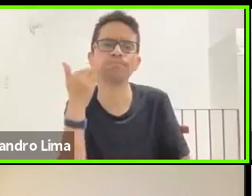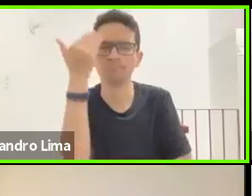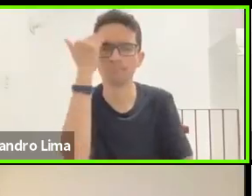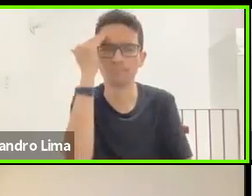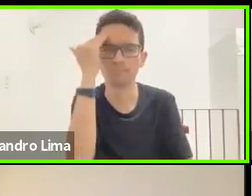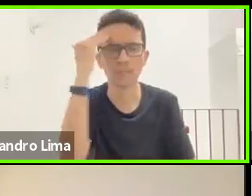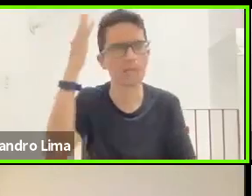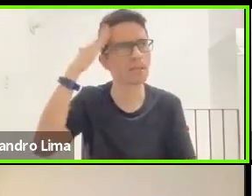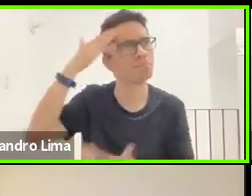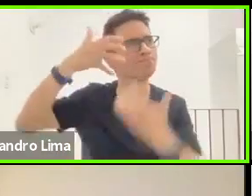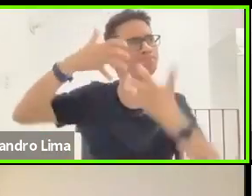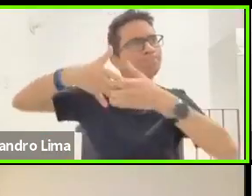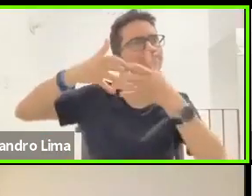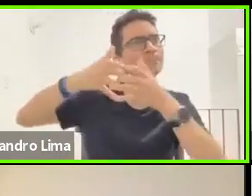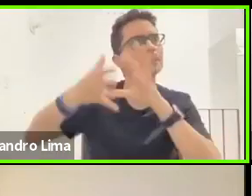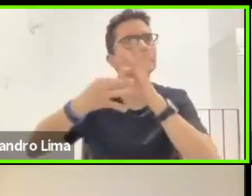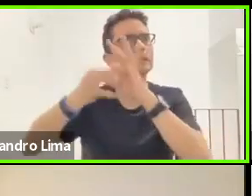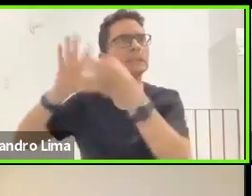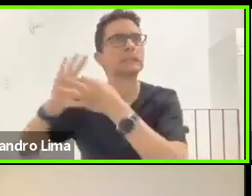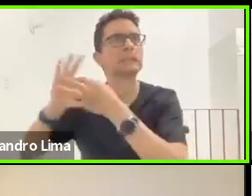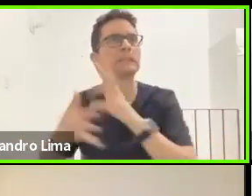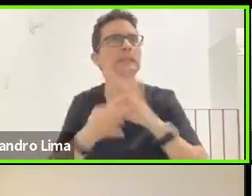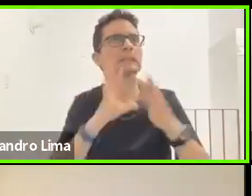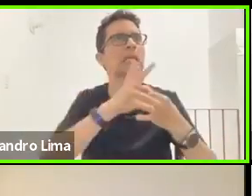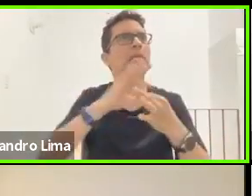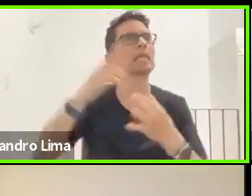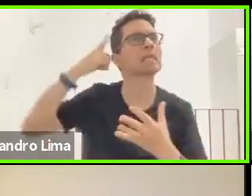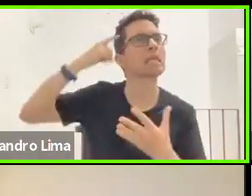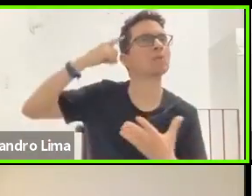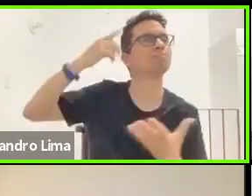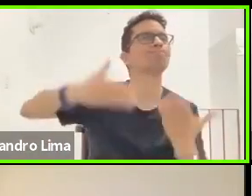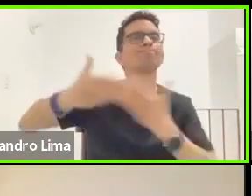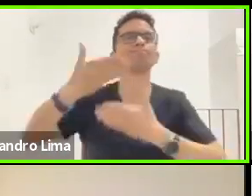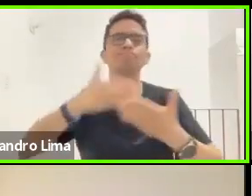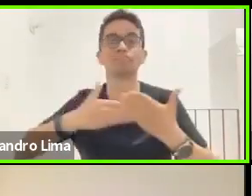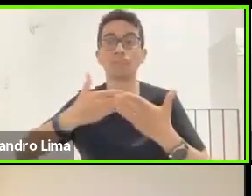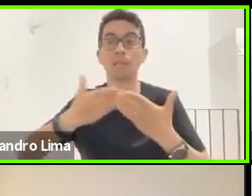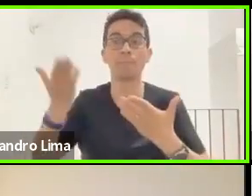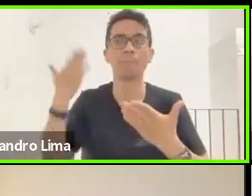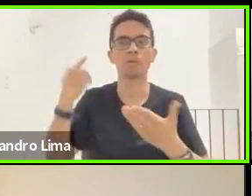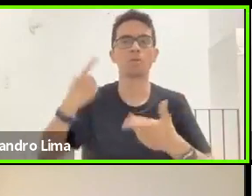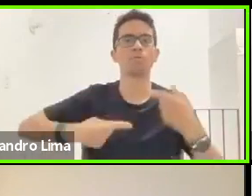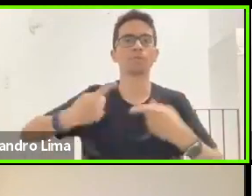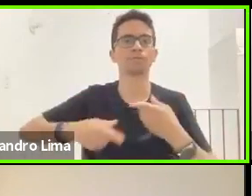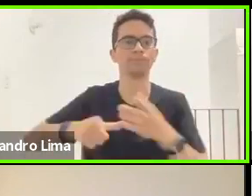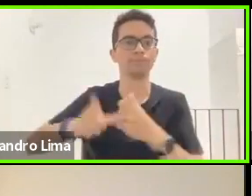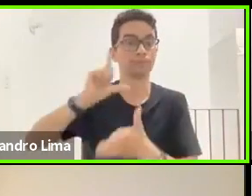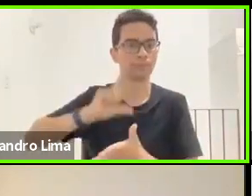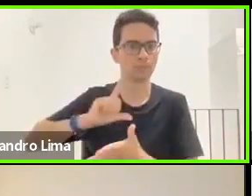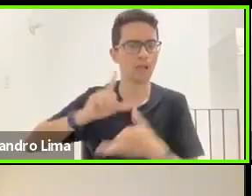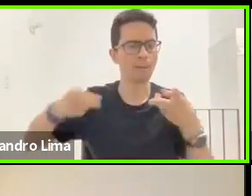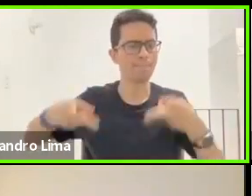and trying to get things together. What do you said and what I What do you said and what I've discussed with Bianca. It's interesting to notice that.